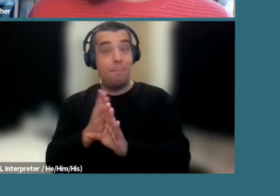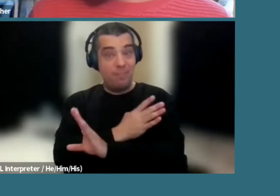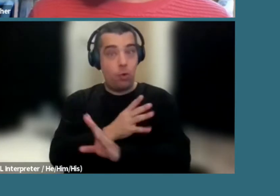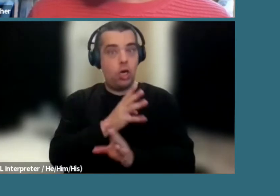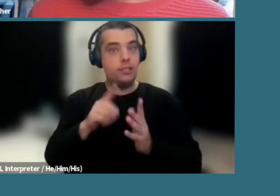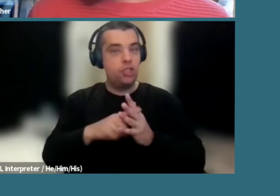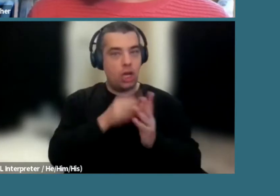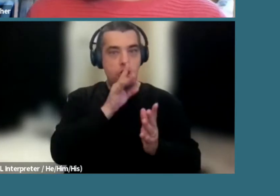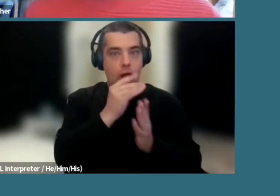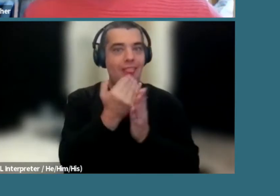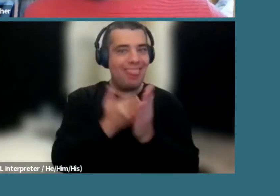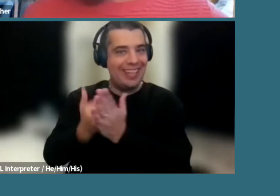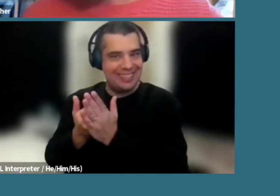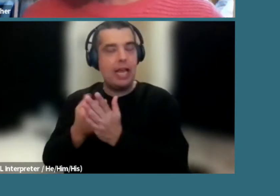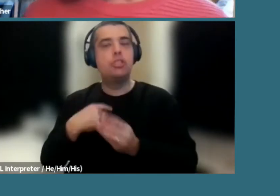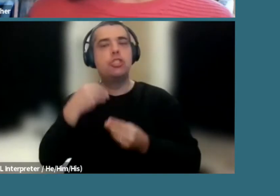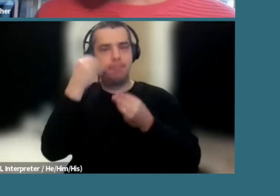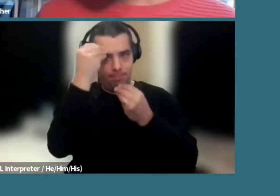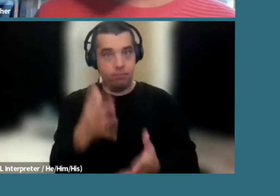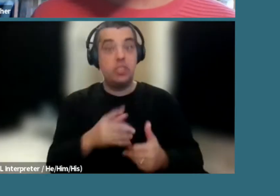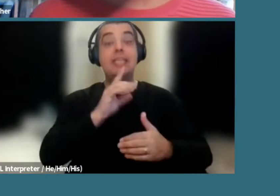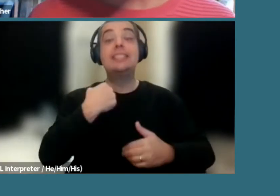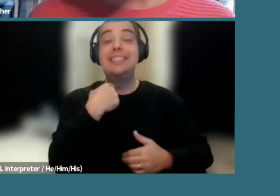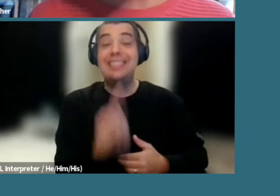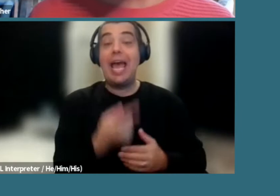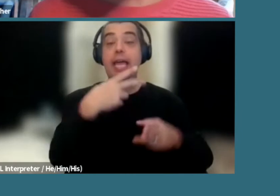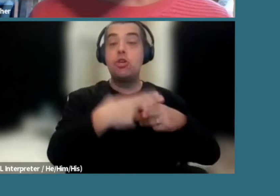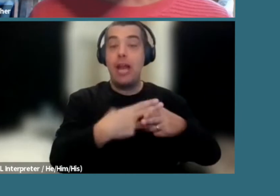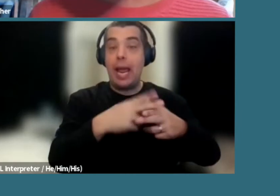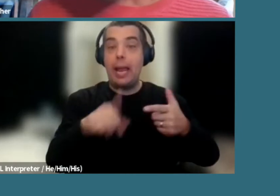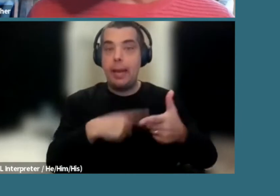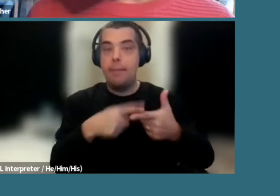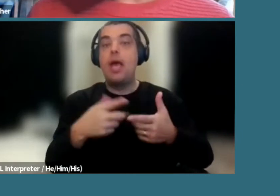your lists, I would say just say your name and give a brief self description.